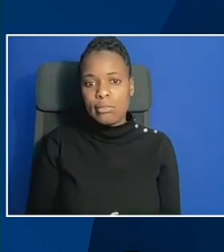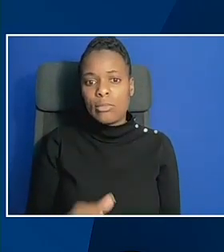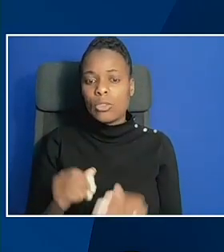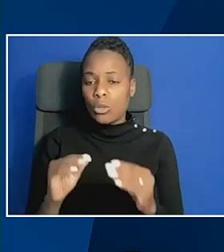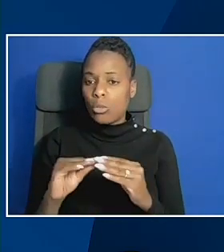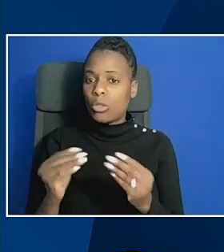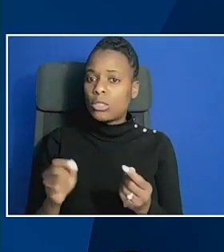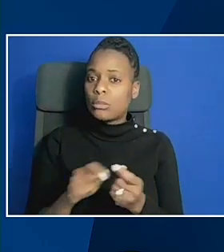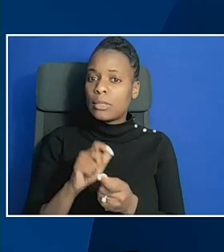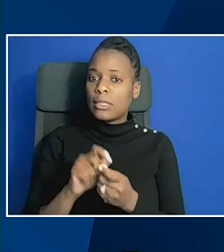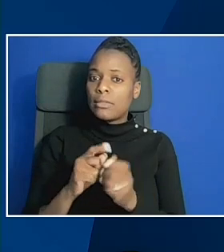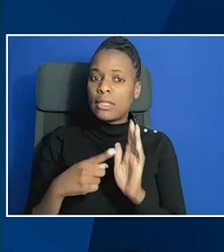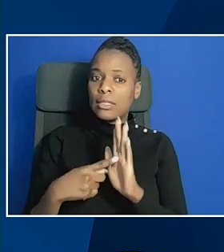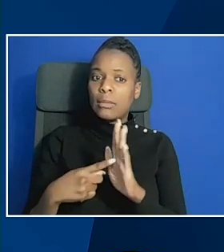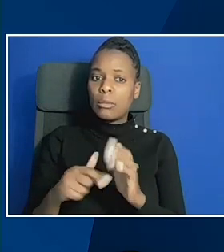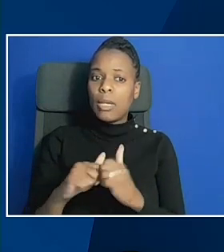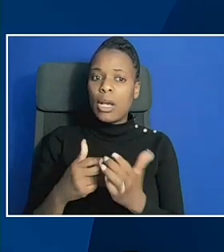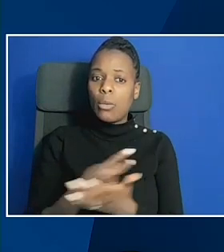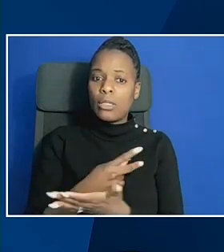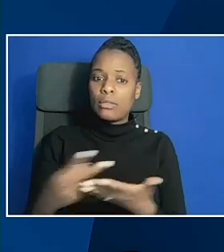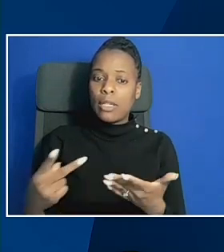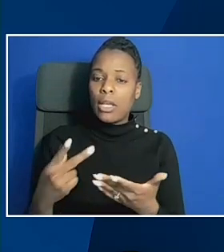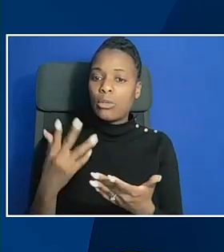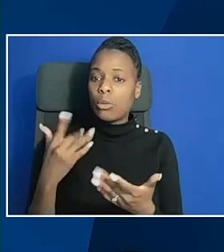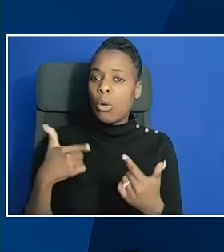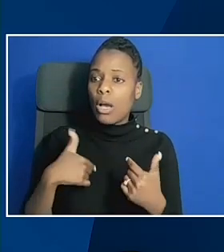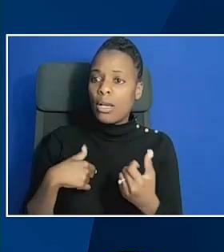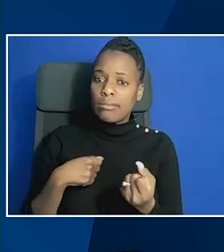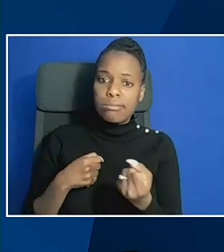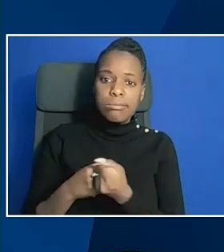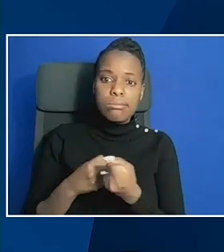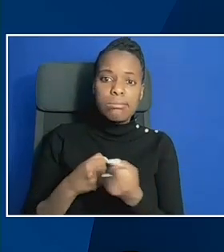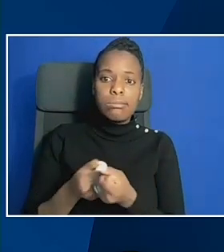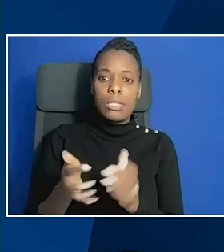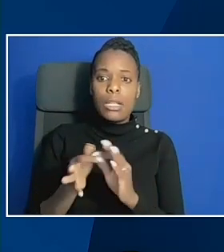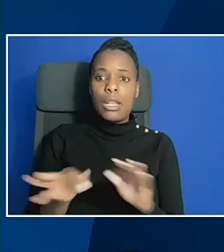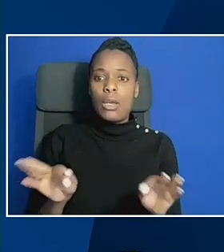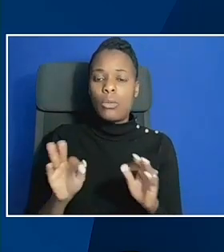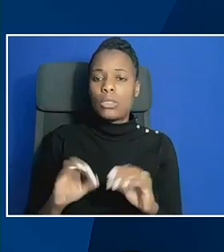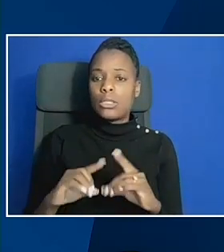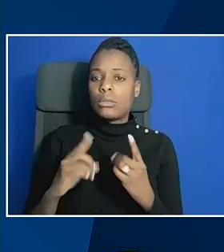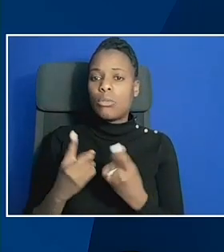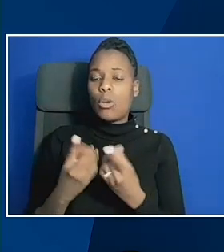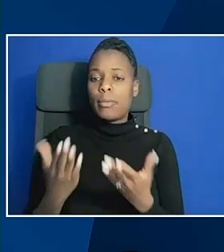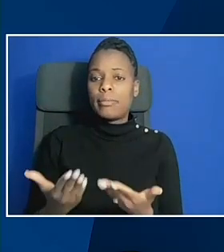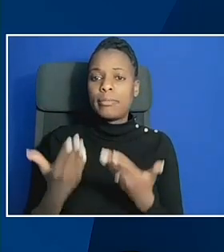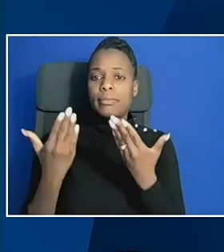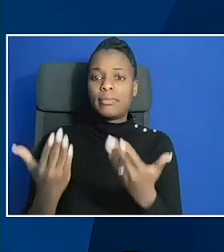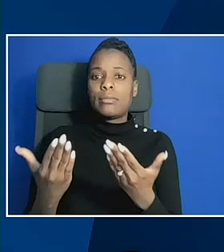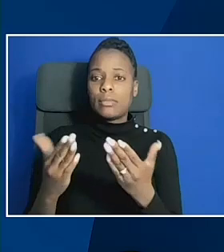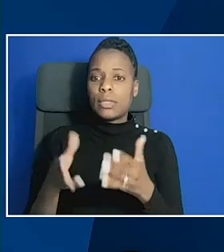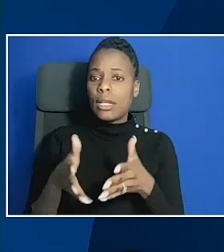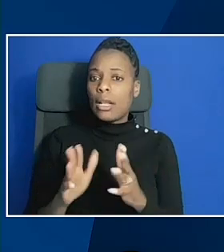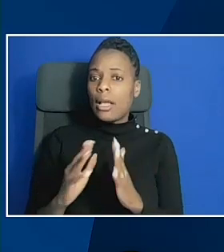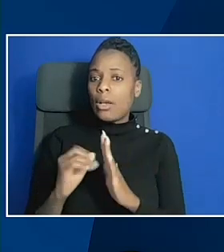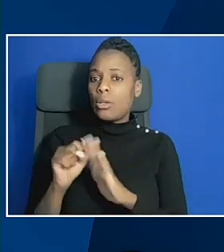it's failed and why I'm so strongly in favor of the language the Department put forward that would allow states participating in a reciprocity agreement